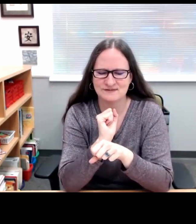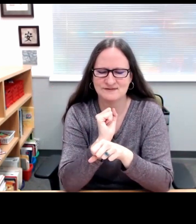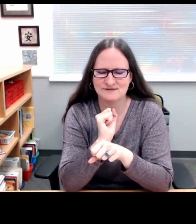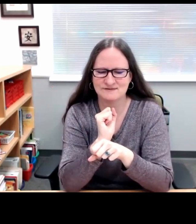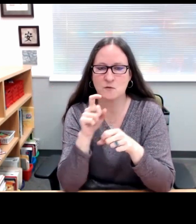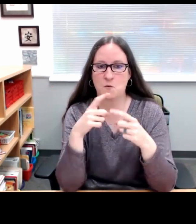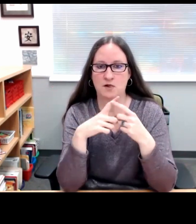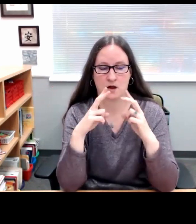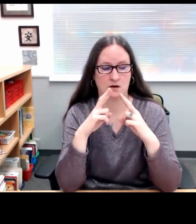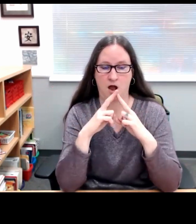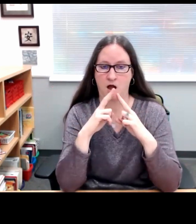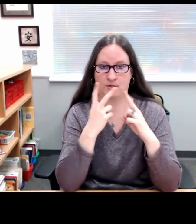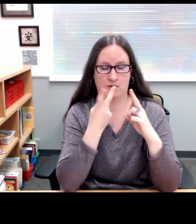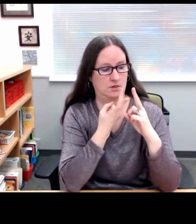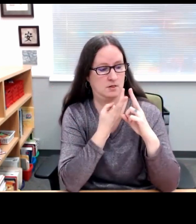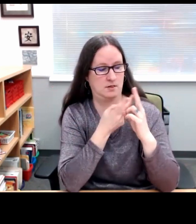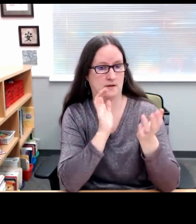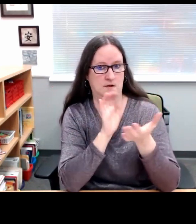It's hard work. Relationships are hard work.